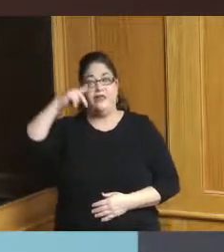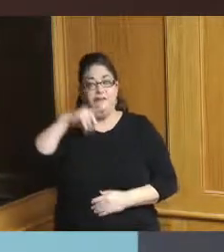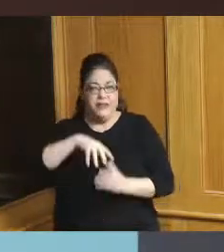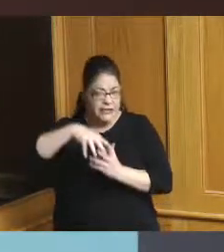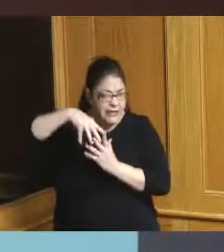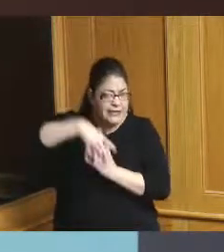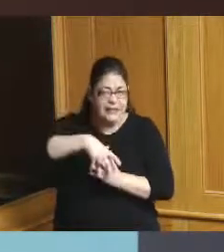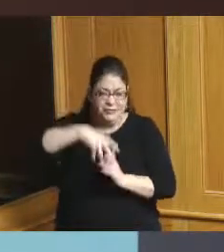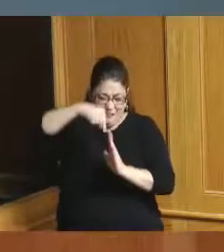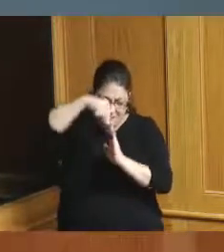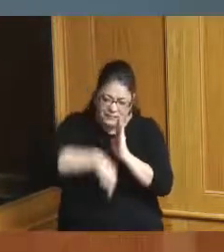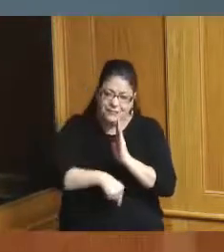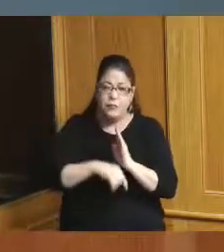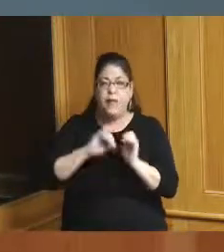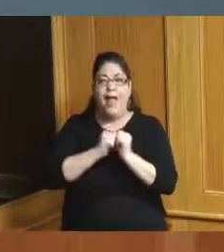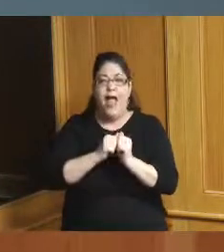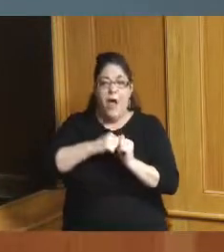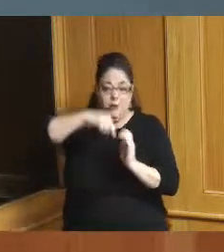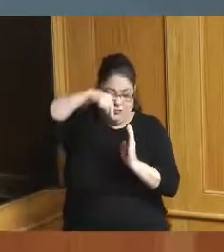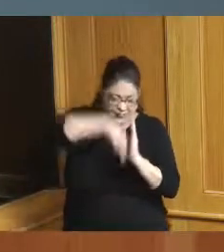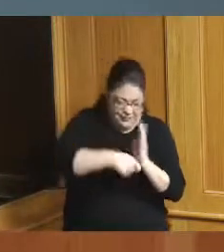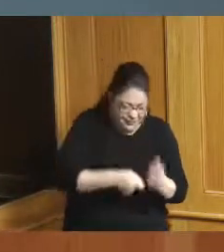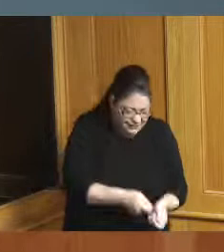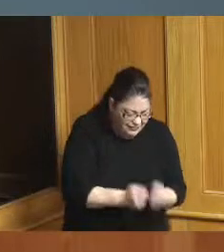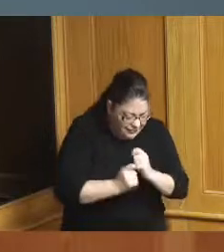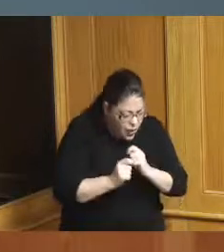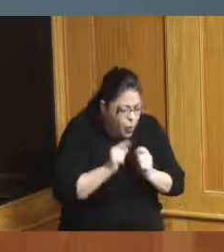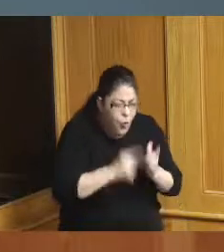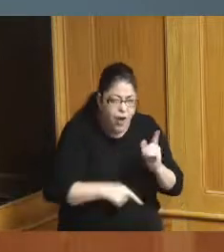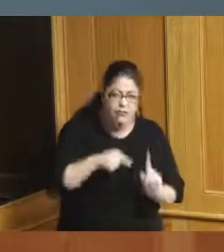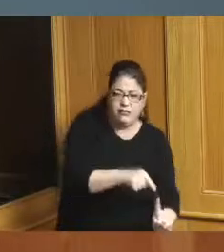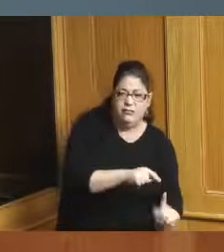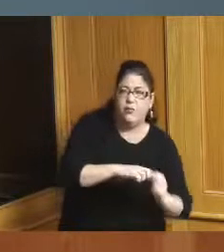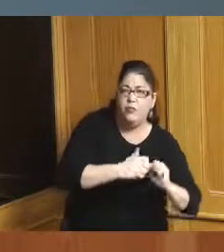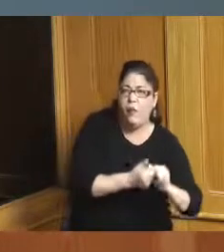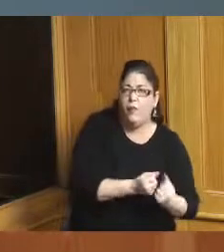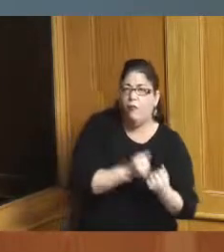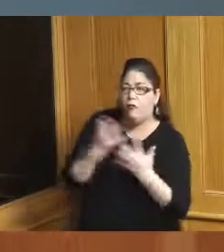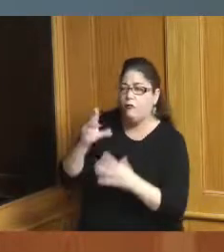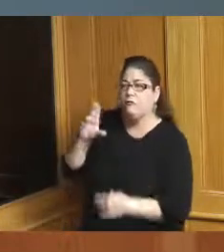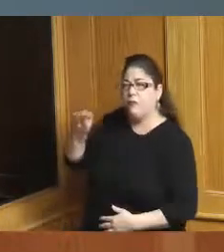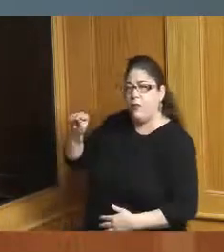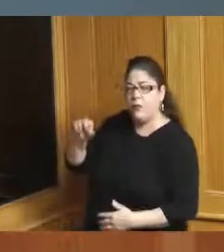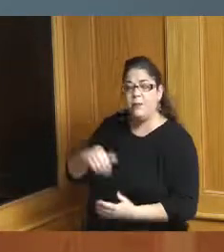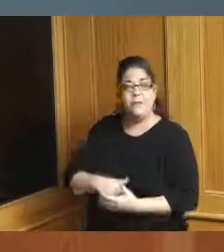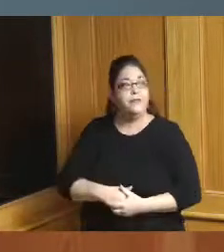how do you get to that deep root of what's going on yeah so the recommendations are coming up but